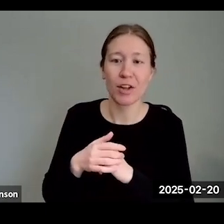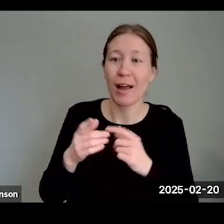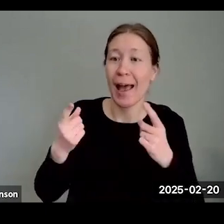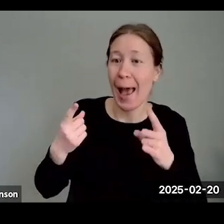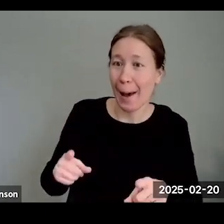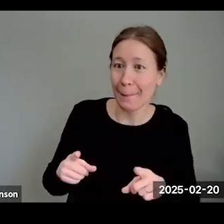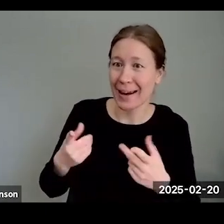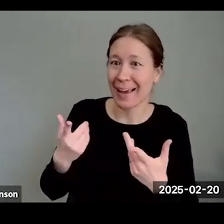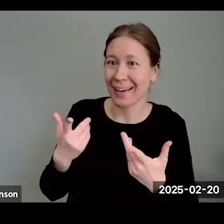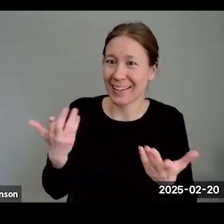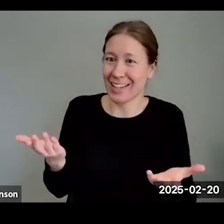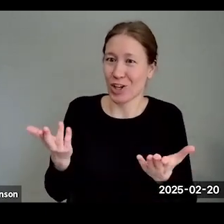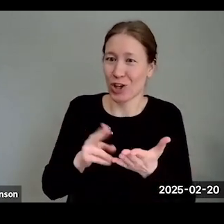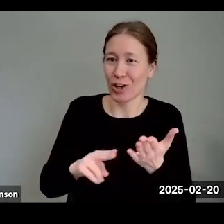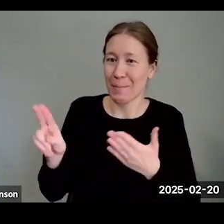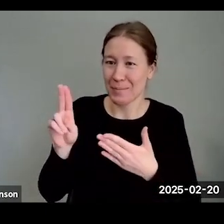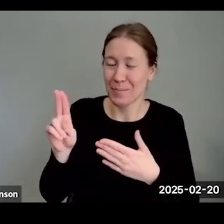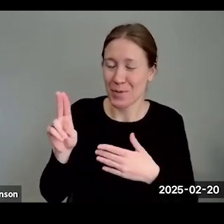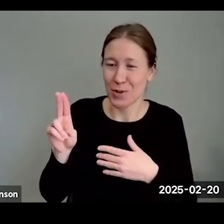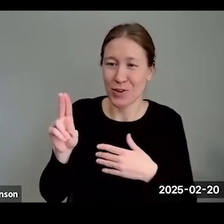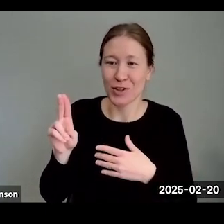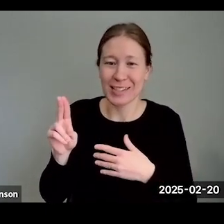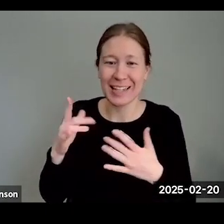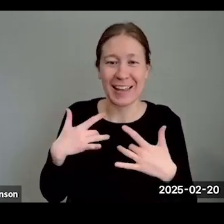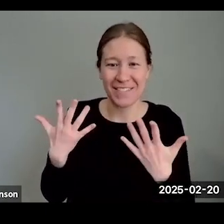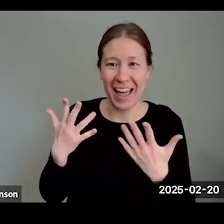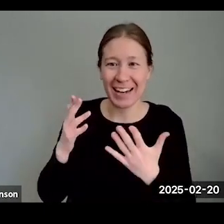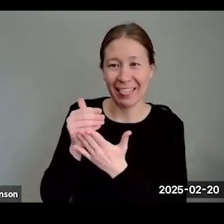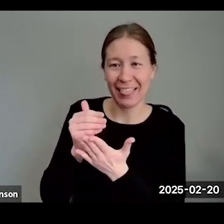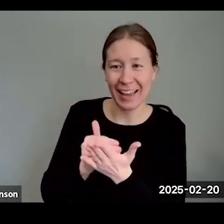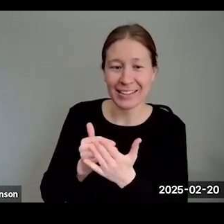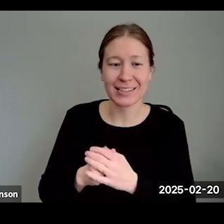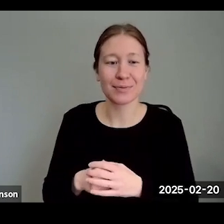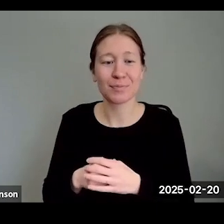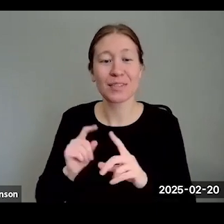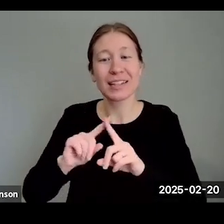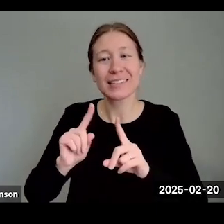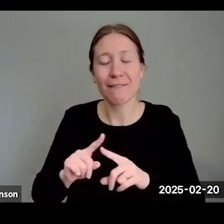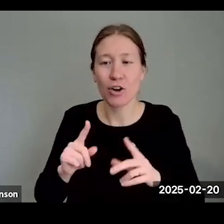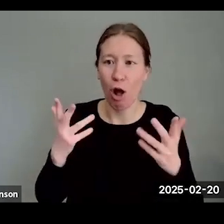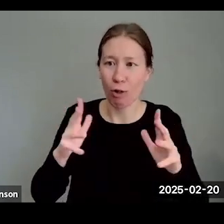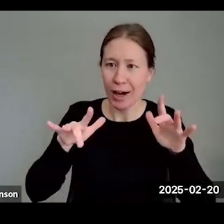All of our prerecorded presentations and trainings. And you can also sign up for our newsletter.